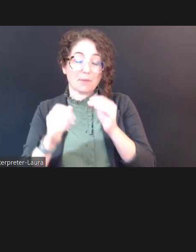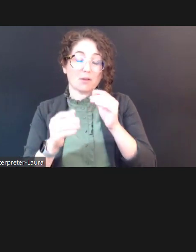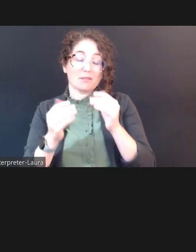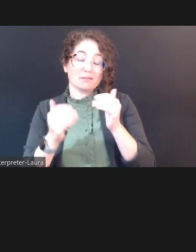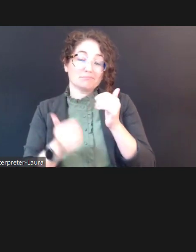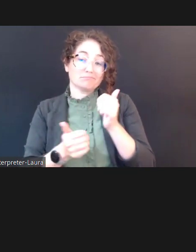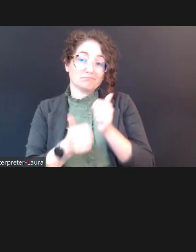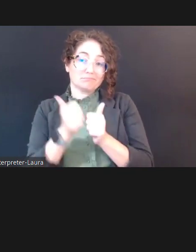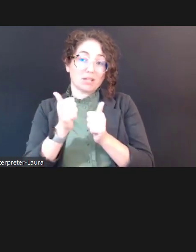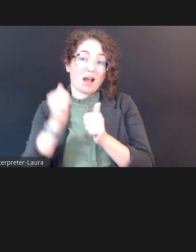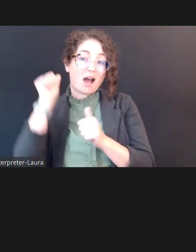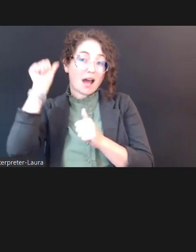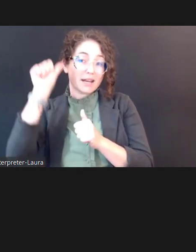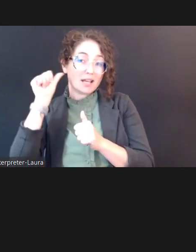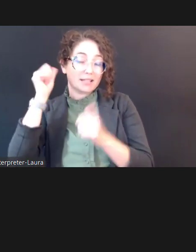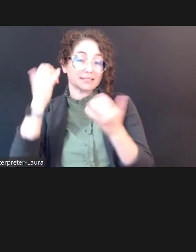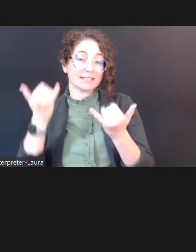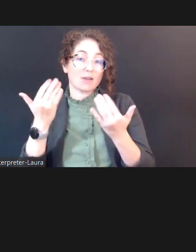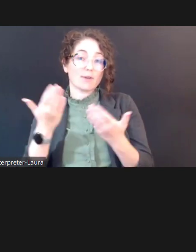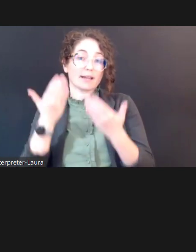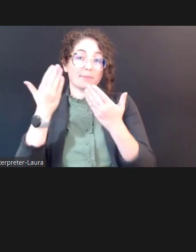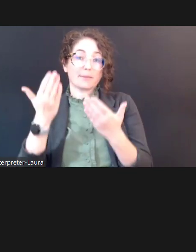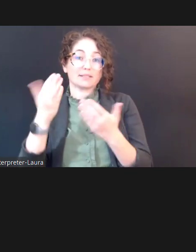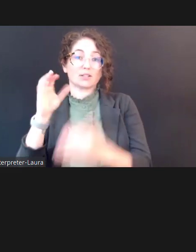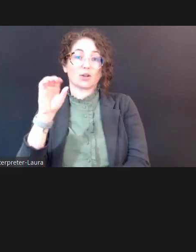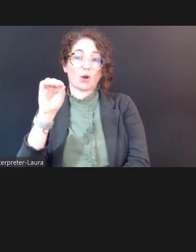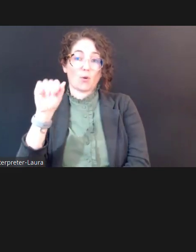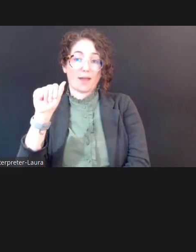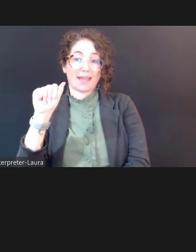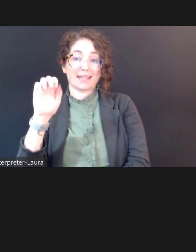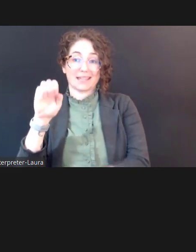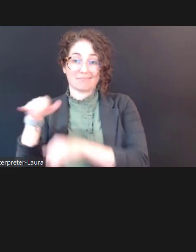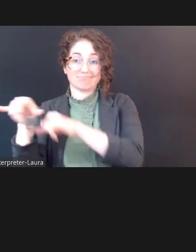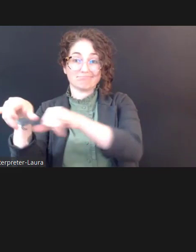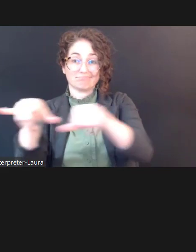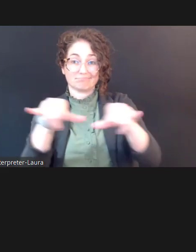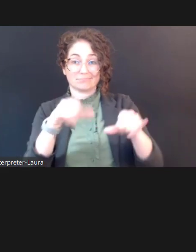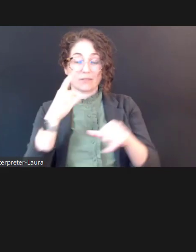recommending use t use of OAEs uniformly for all children with 3